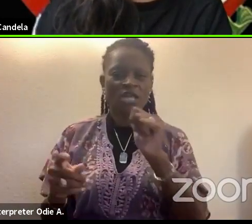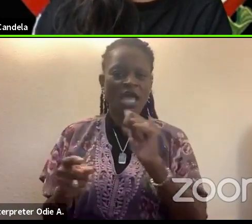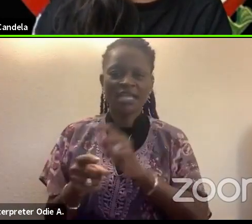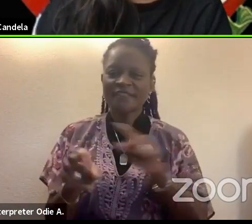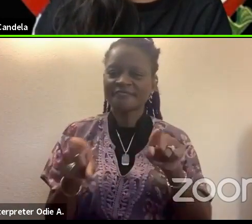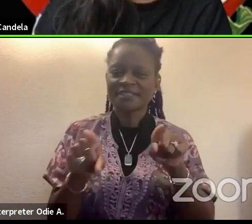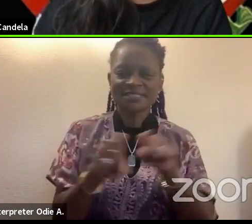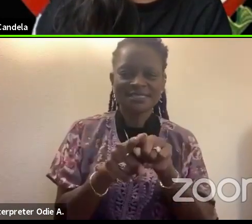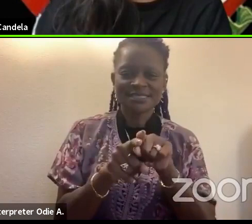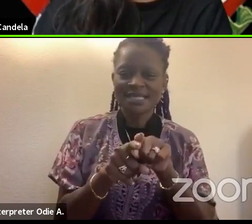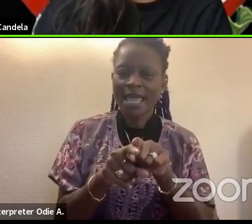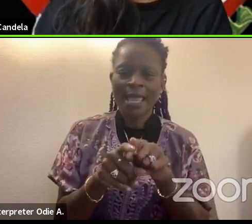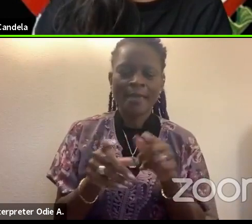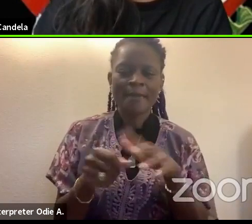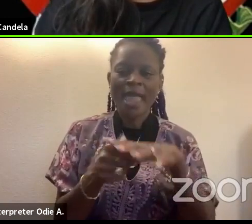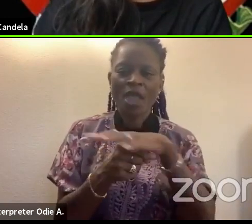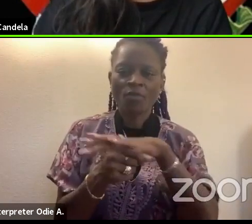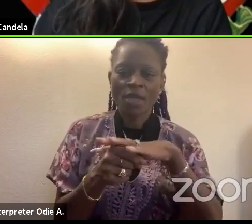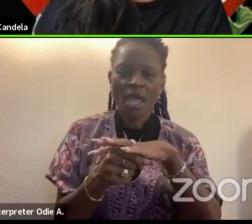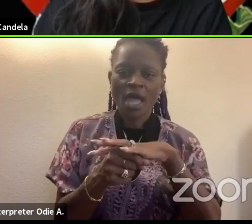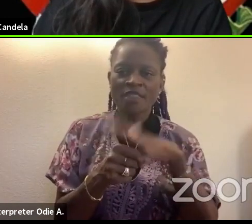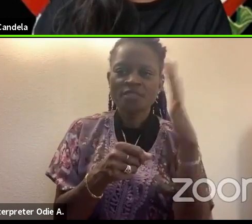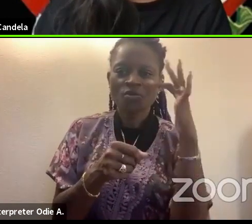it's important that we focus to the best ability